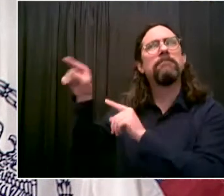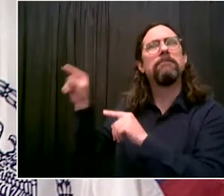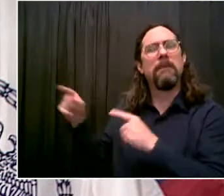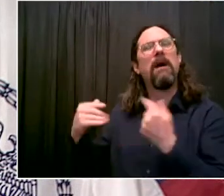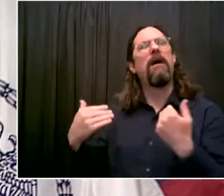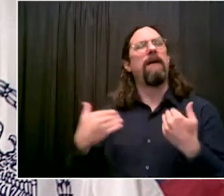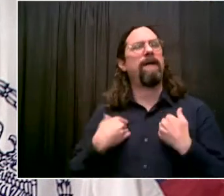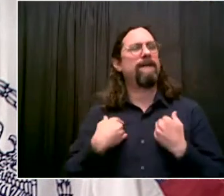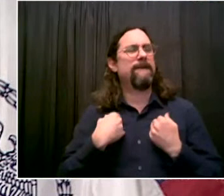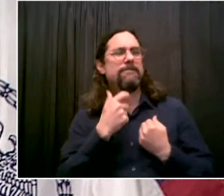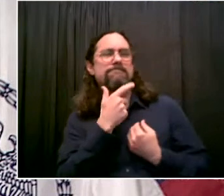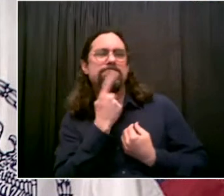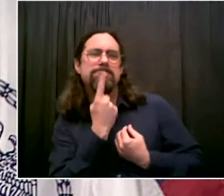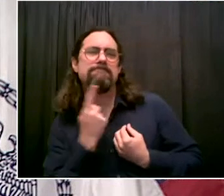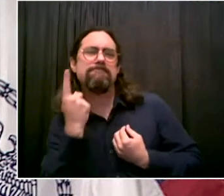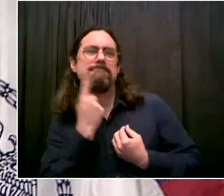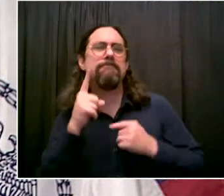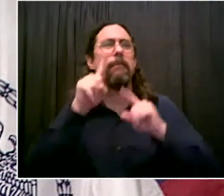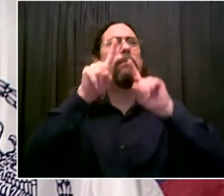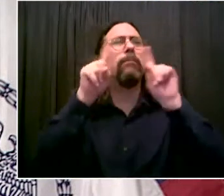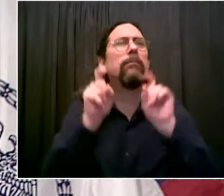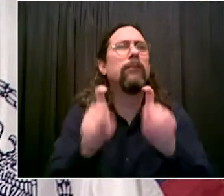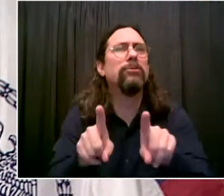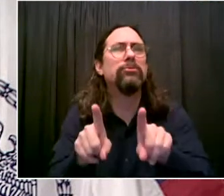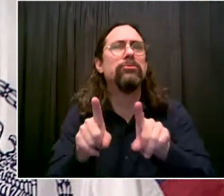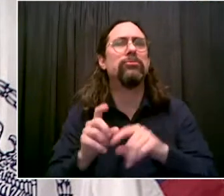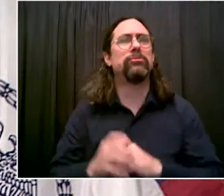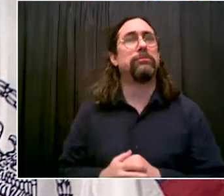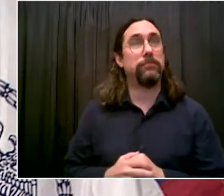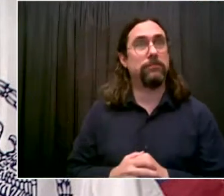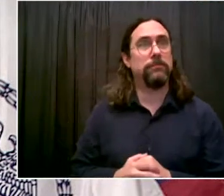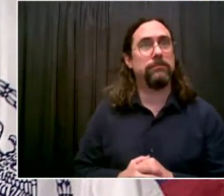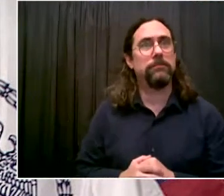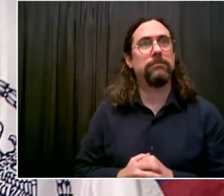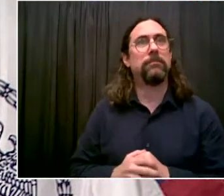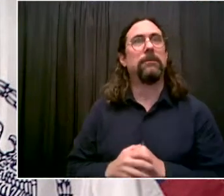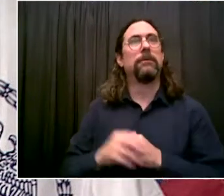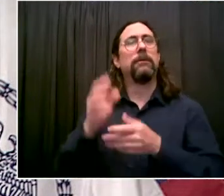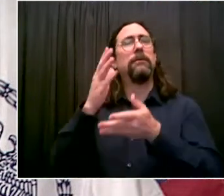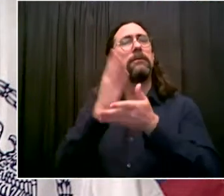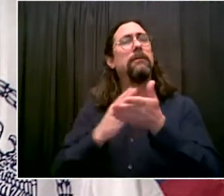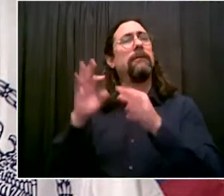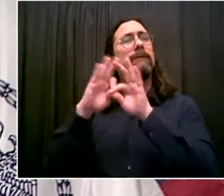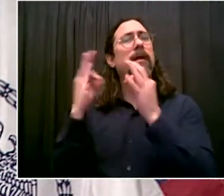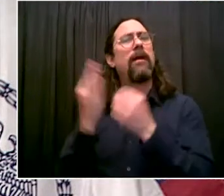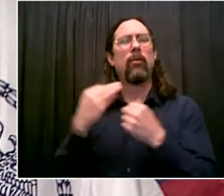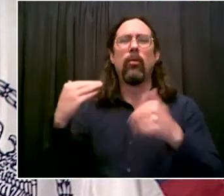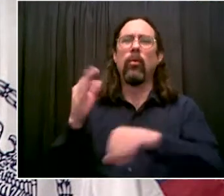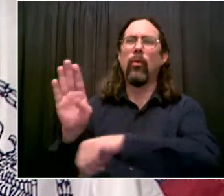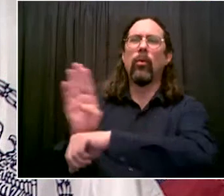PEOPLE CLEARLY WANT TO GET VACCINATED . SOME HAVE QUESIOTNSSOM JUST NEED CONVENIENCE AND URGING ON, SO